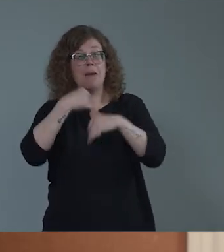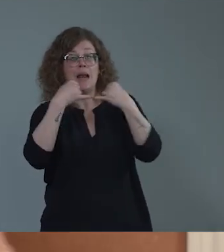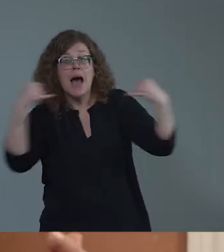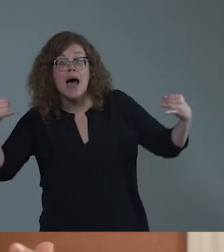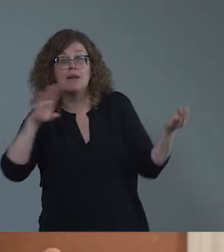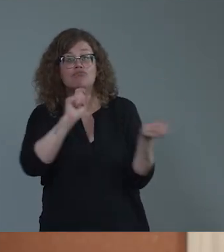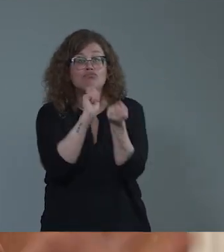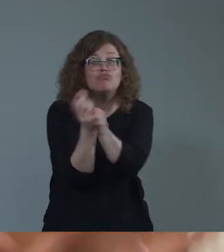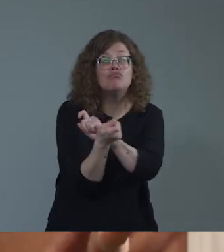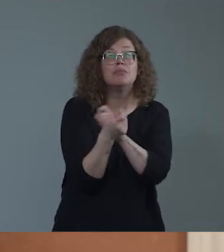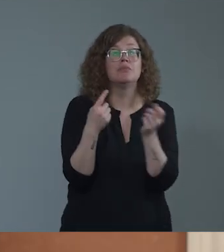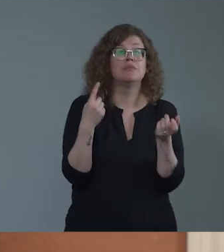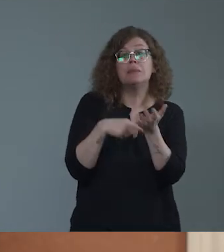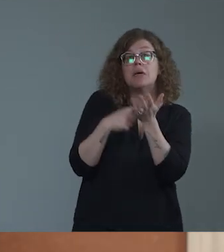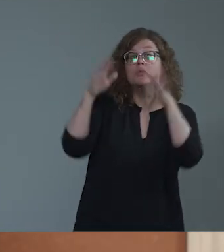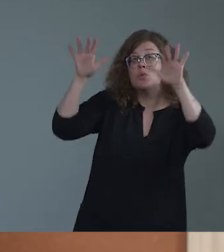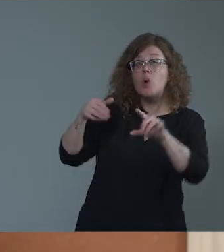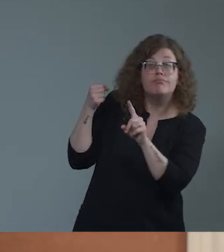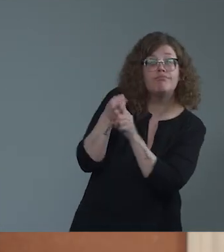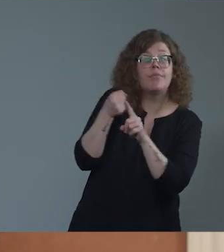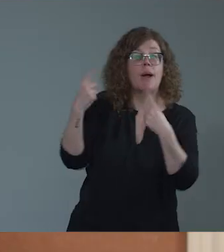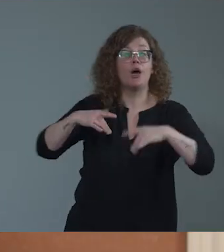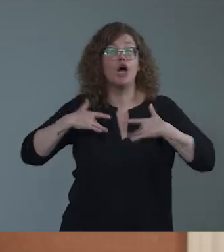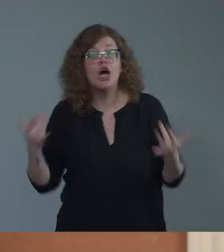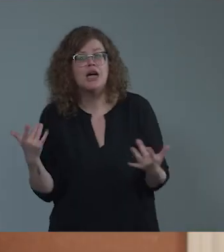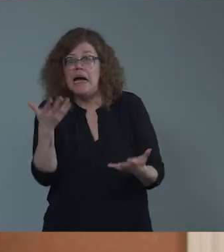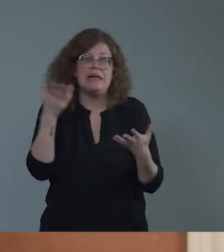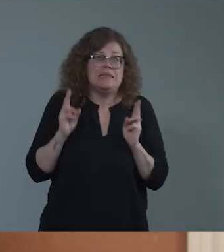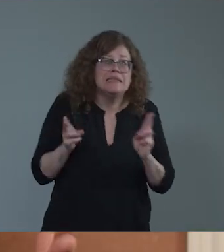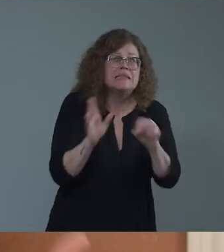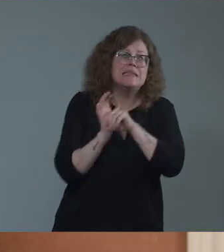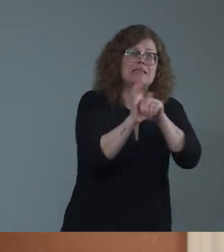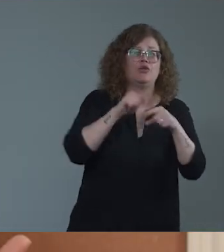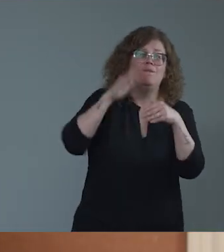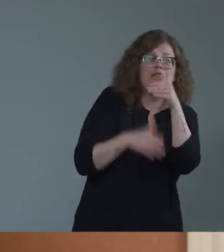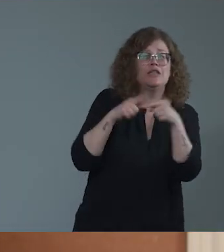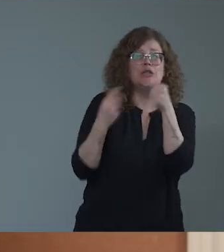the artist at what time. All of that should be laid out. It doesn't necessarily need to be in the contract itself.